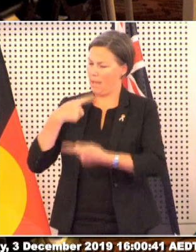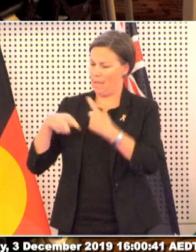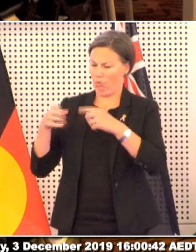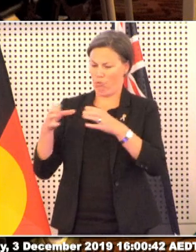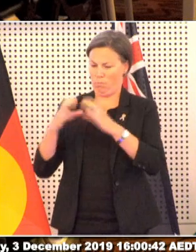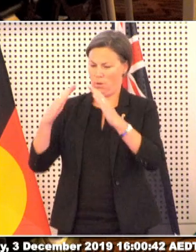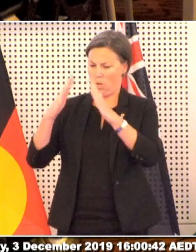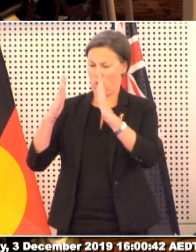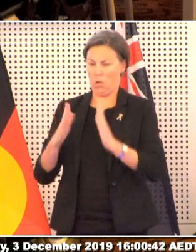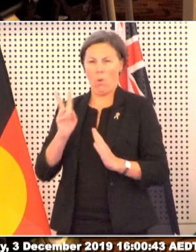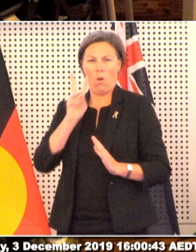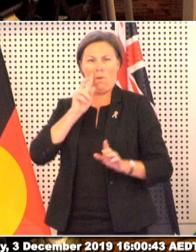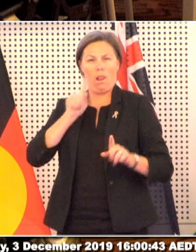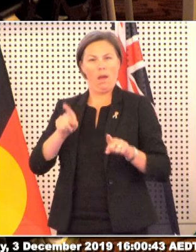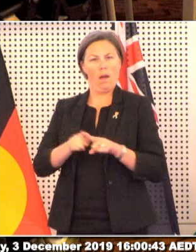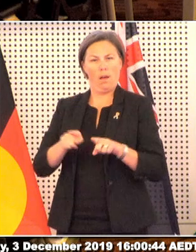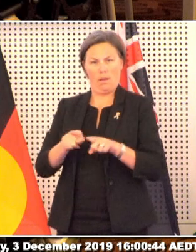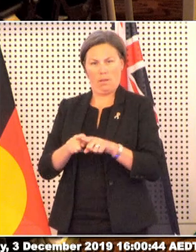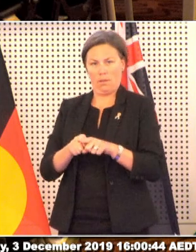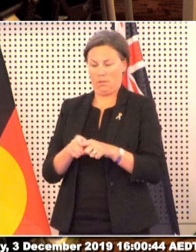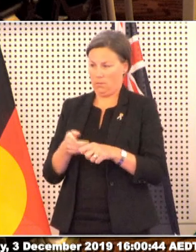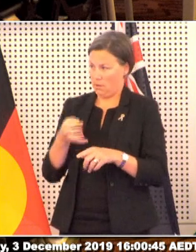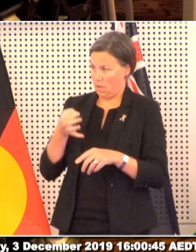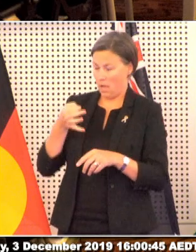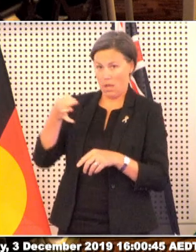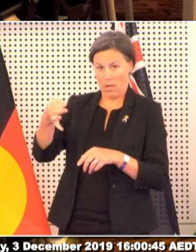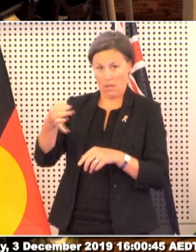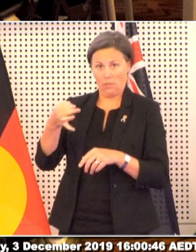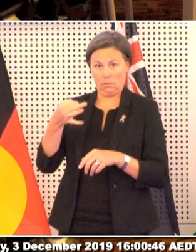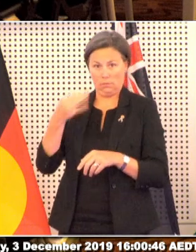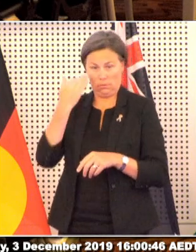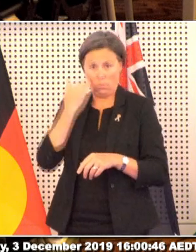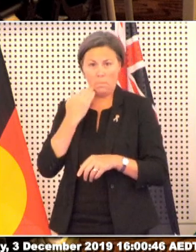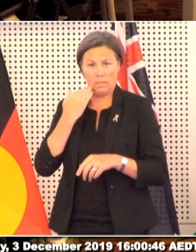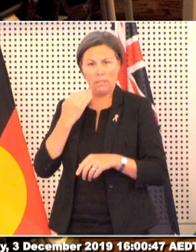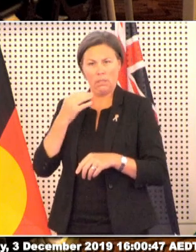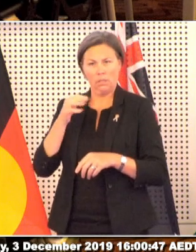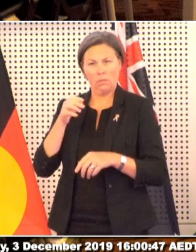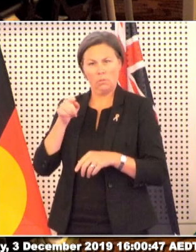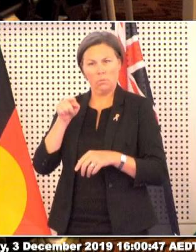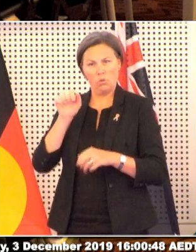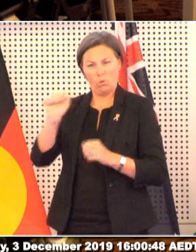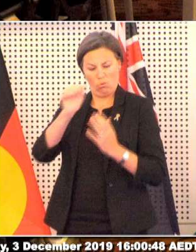So Ms Masterson, in your statement you talk about the condition of the houses and your